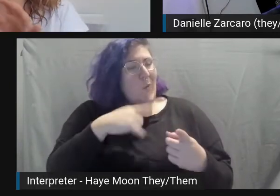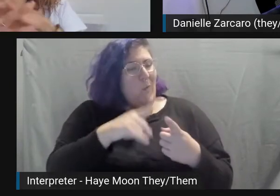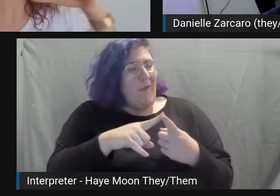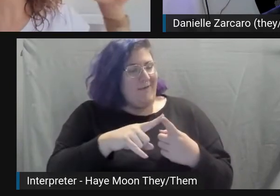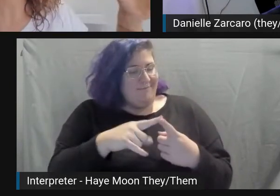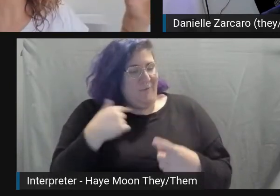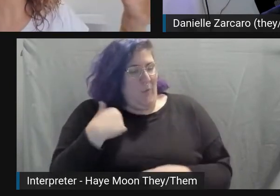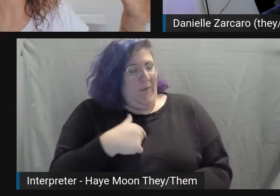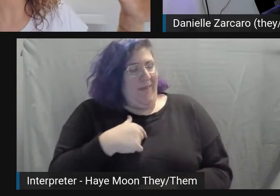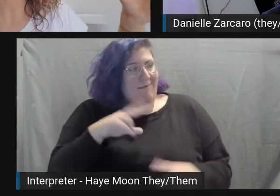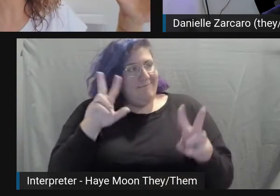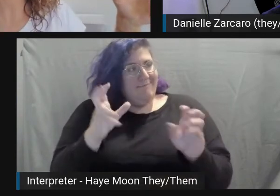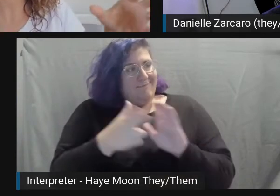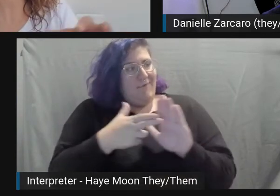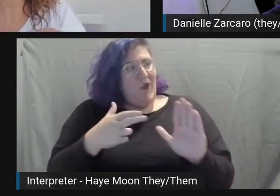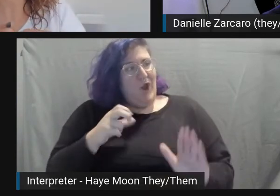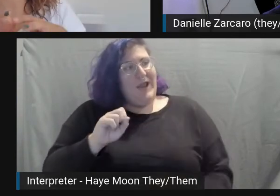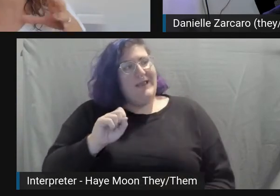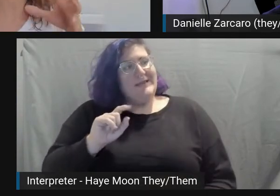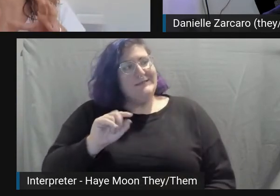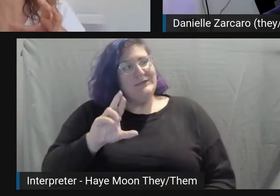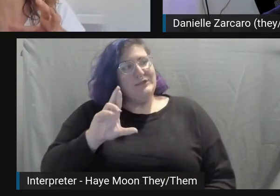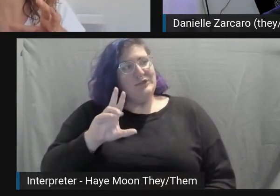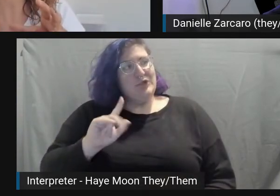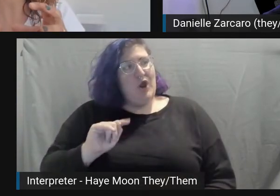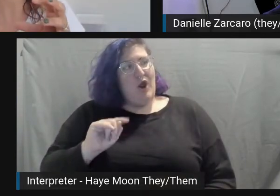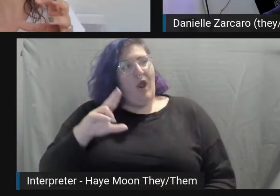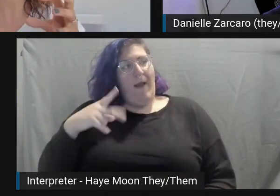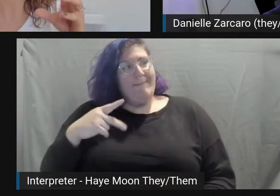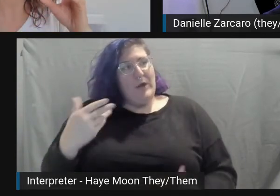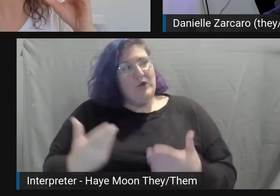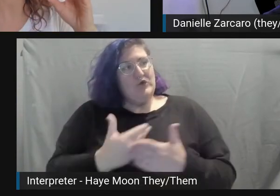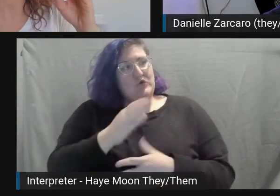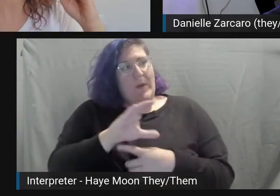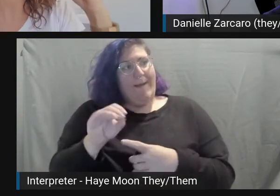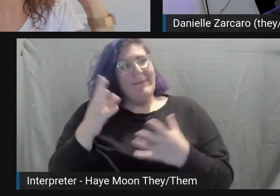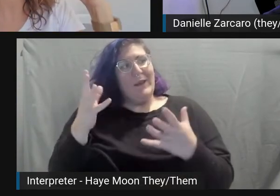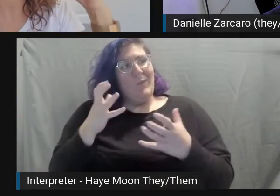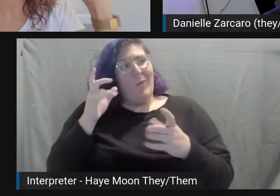We'd like to hit everyone. What we've focused on is making sure that the accessibility,